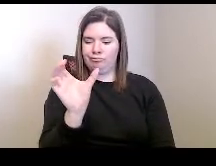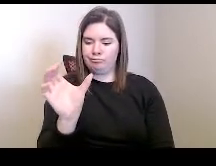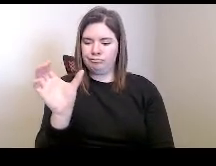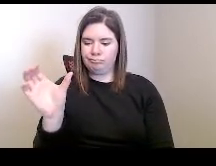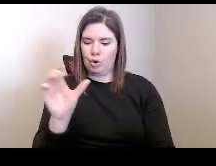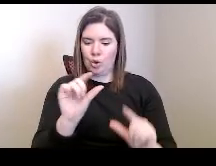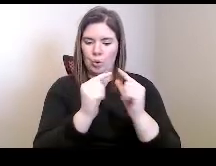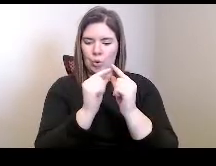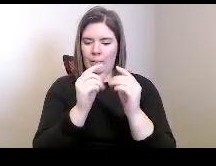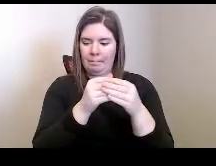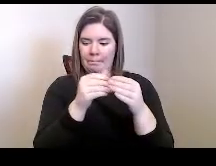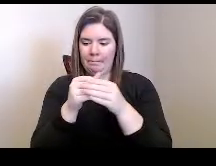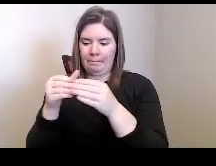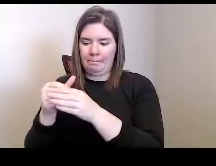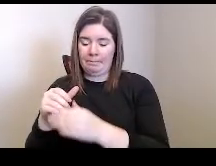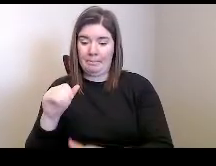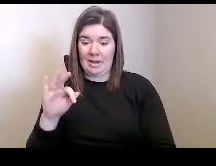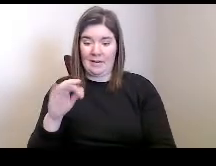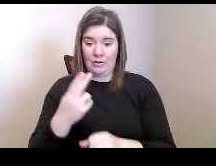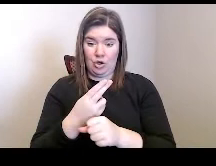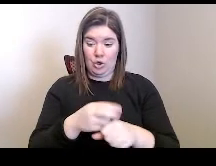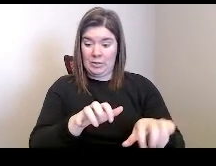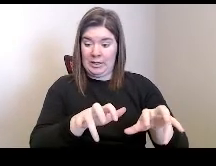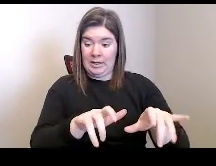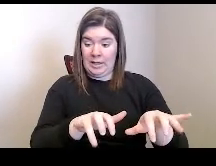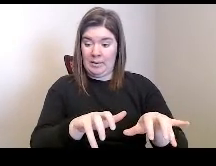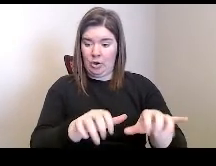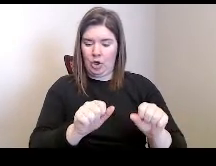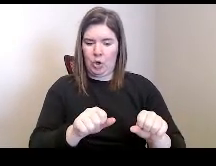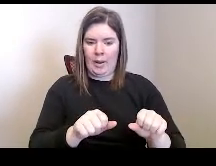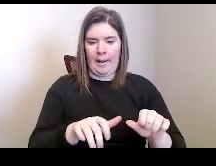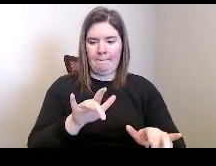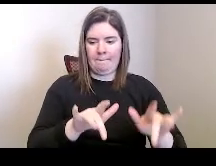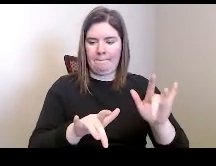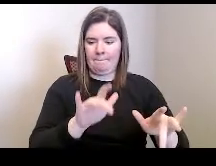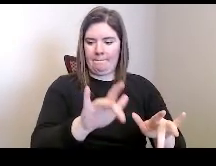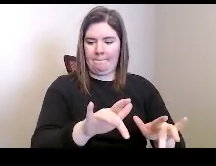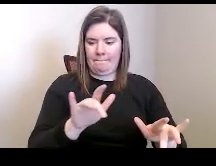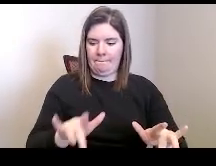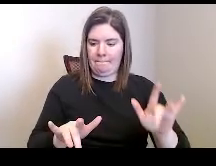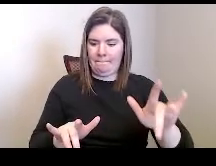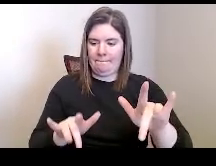using a keyboard, you can get to all of the ribbon commands including the styles, and,